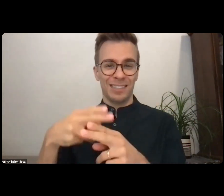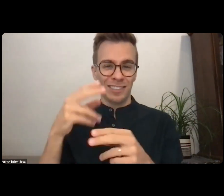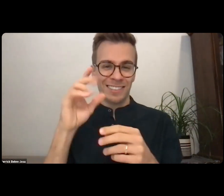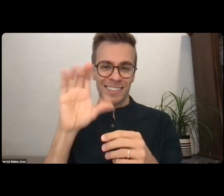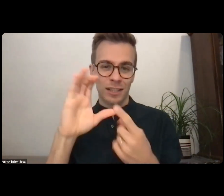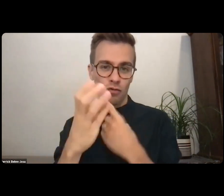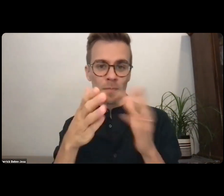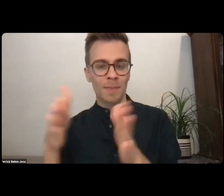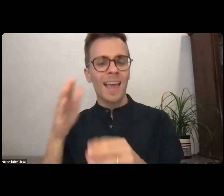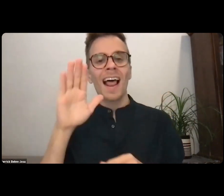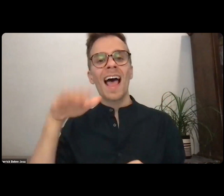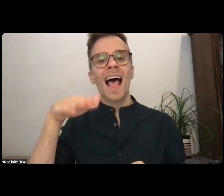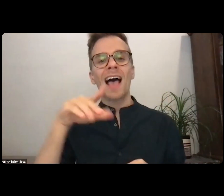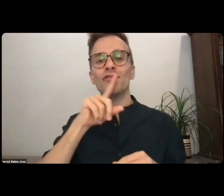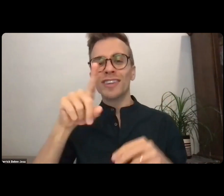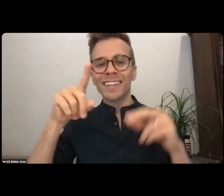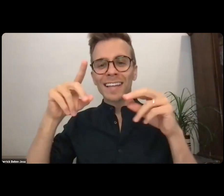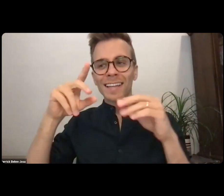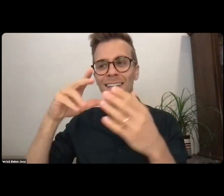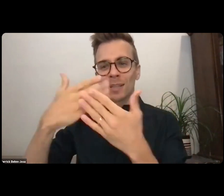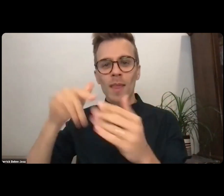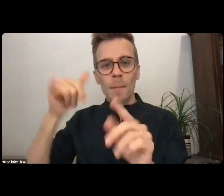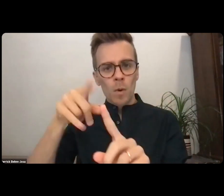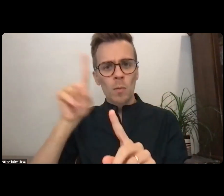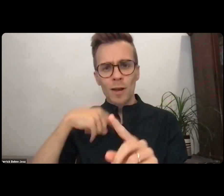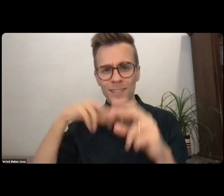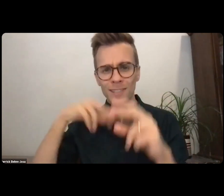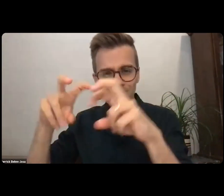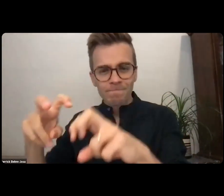The cultural framework that I just mentioned, you know, The D.C.